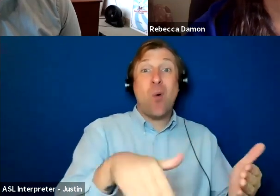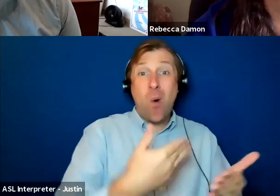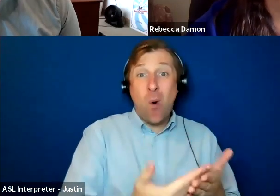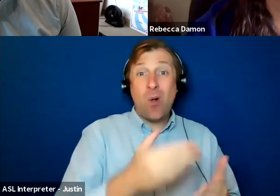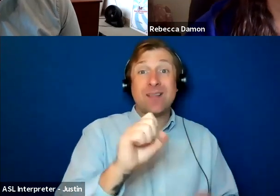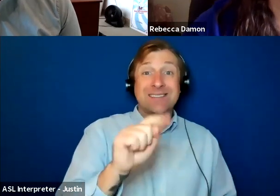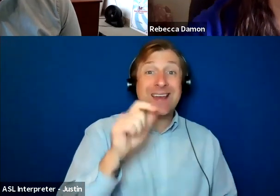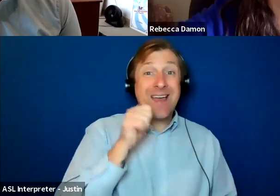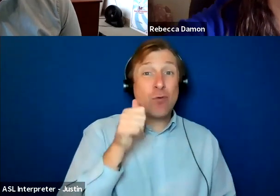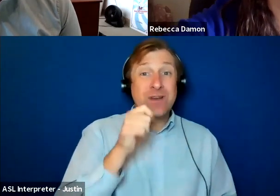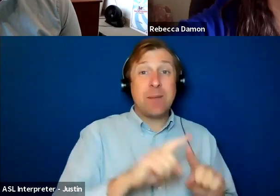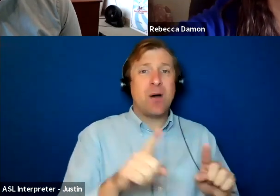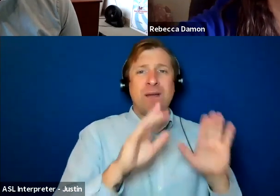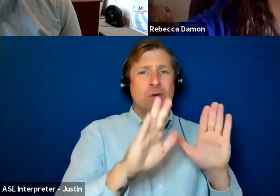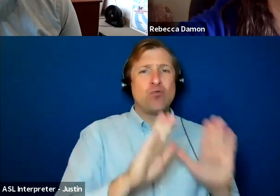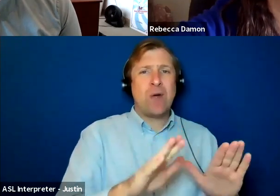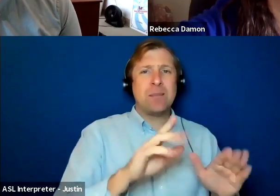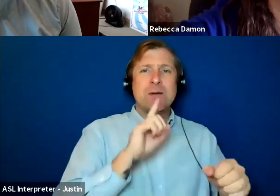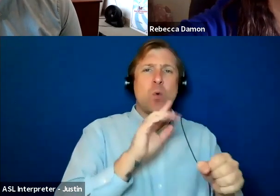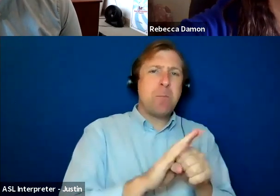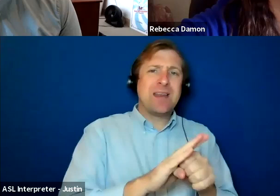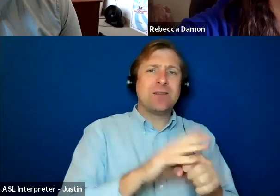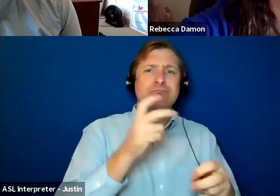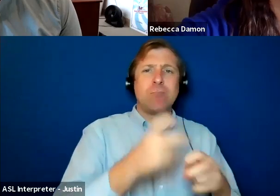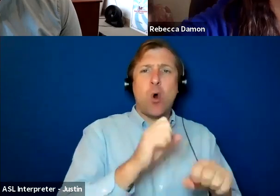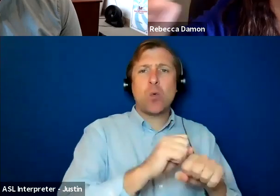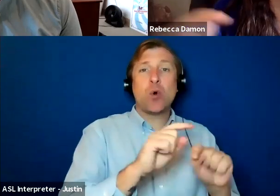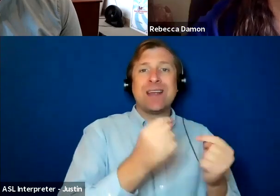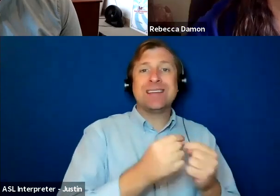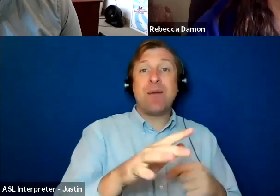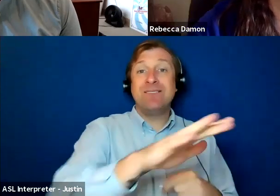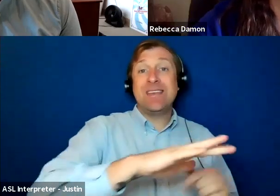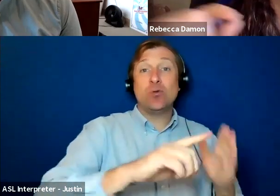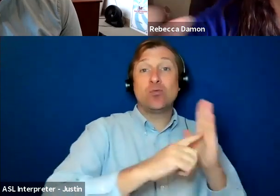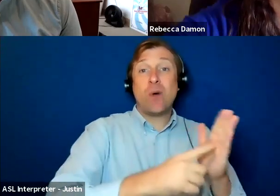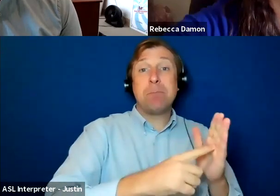but we do have an incredibly dedicated and hardworking team of field representatives who are out on sets every day,